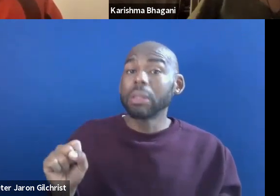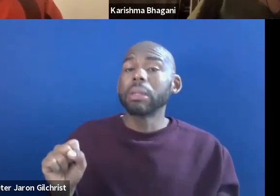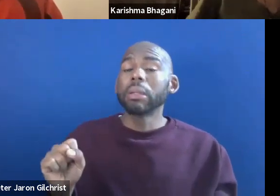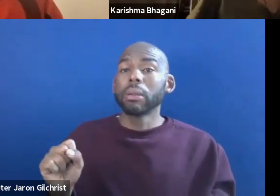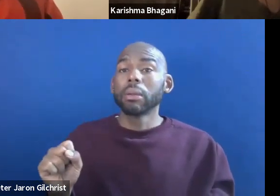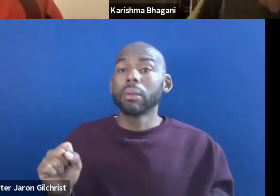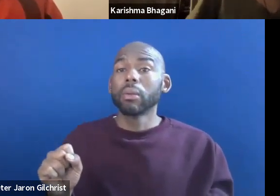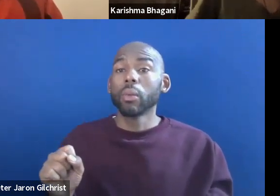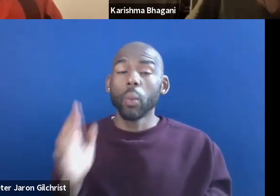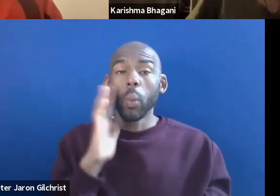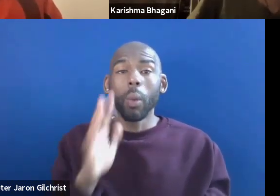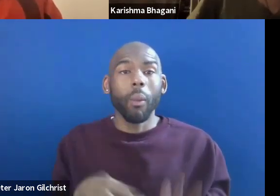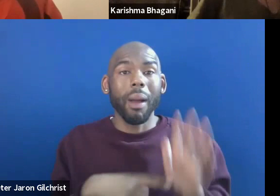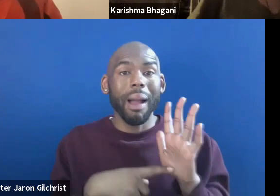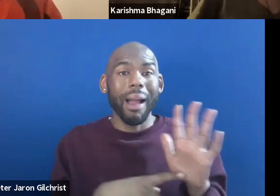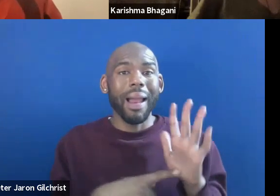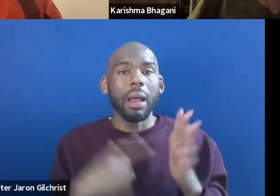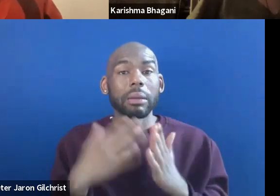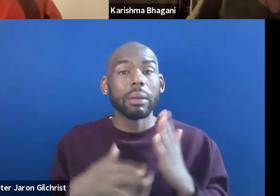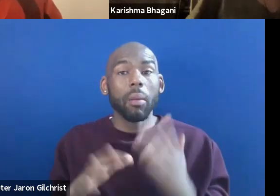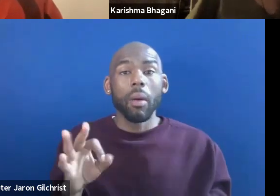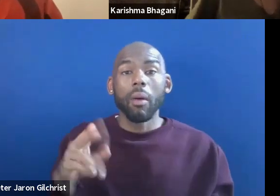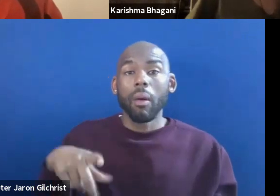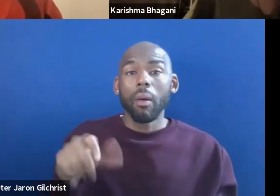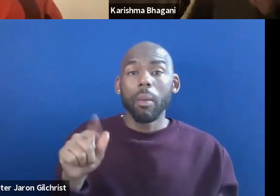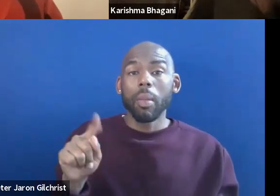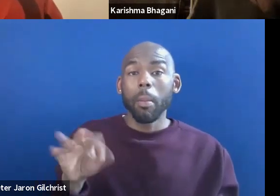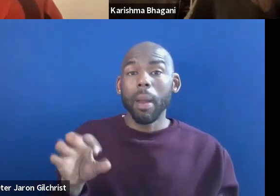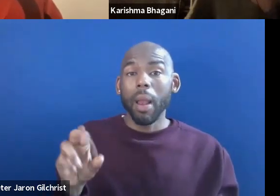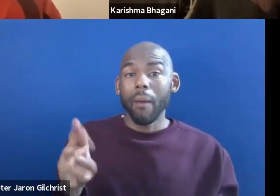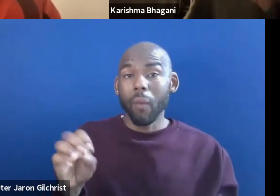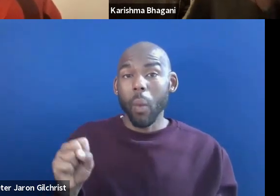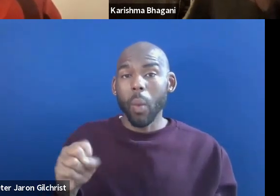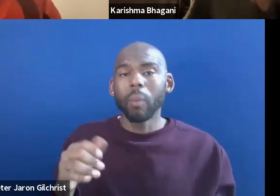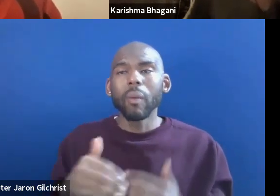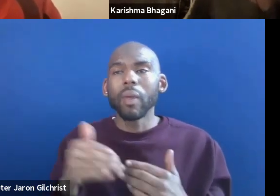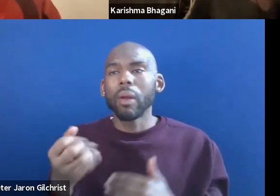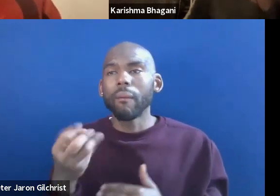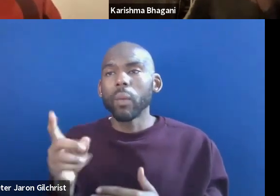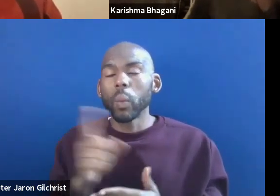will actually highlight some of these platforms in the next few weeks we're going to be speaking actually, next week we're going to be speaking